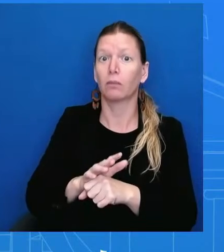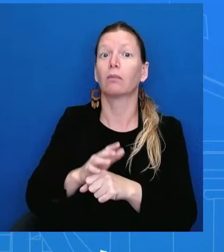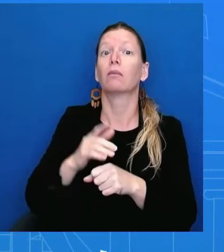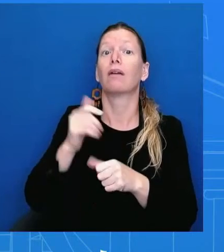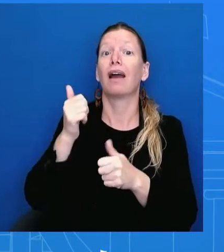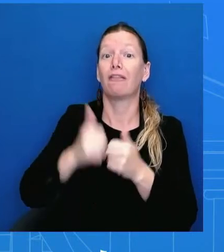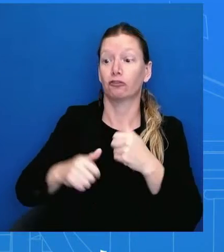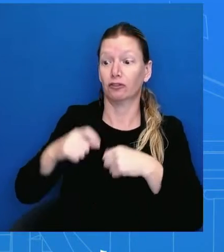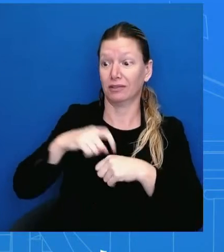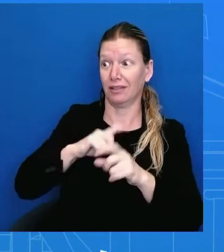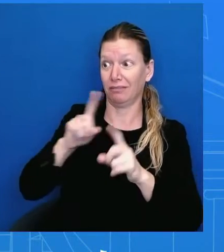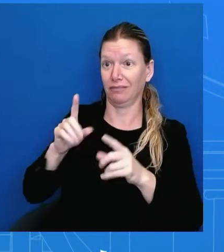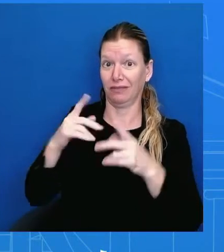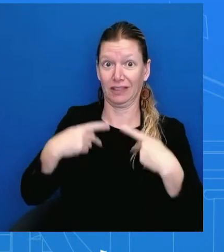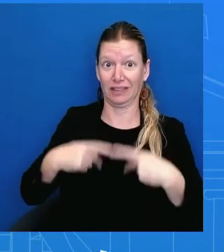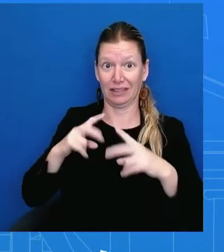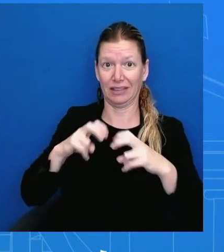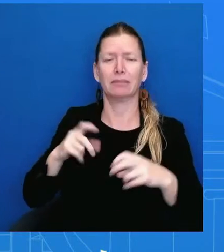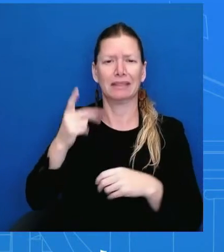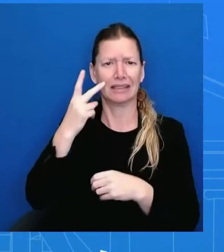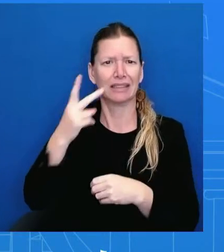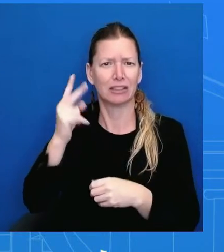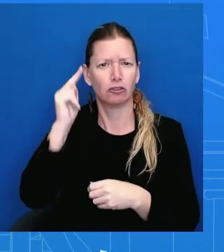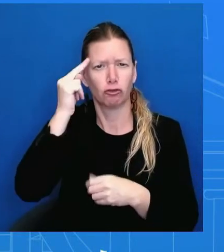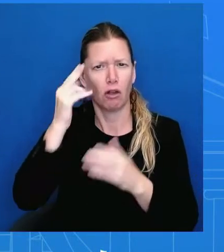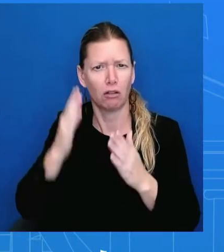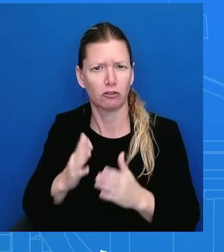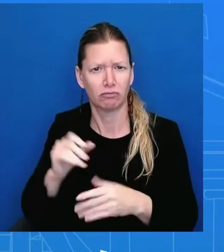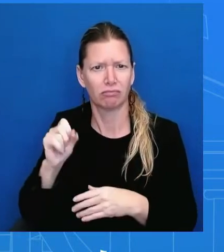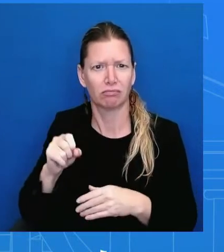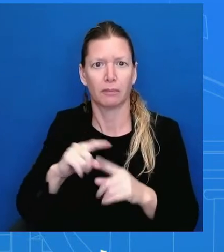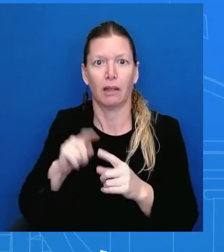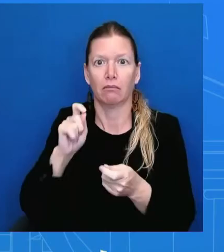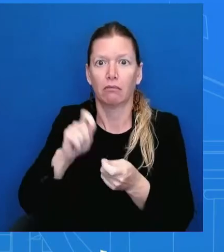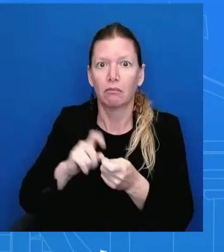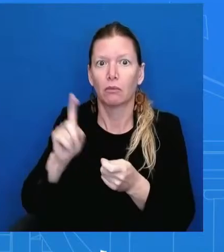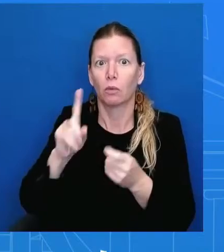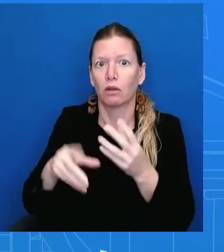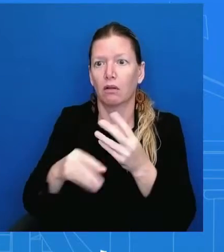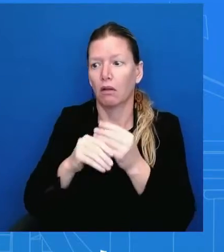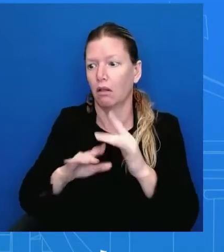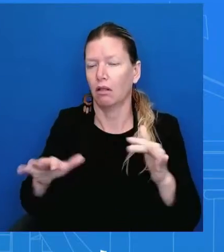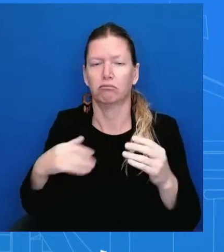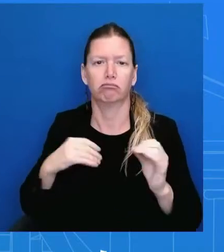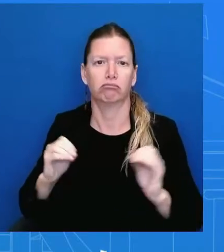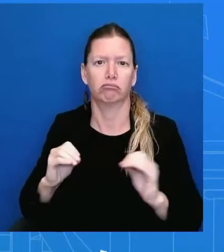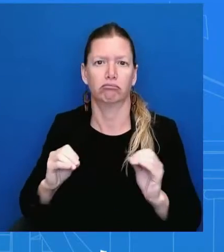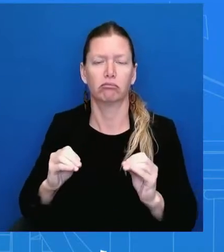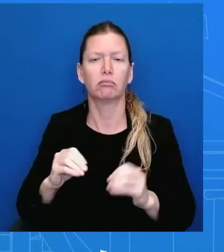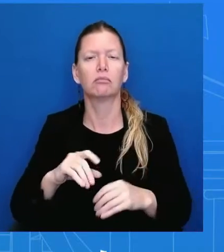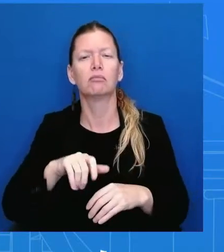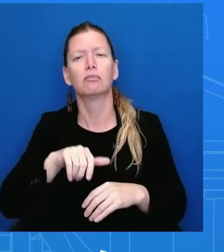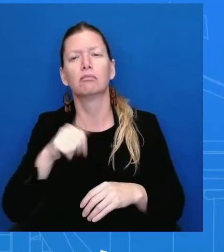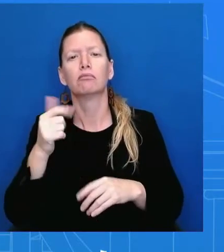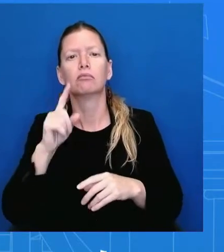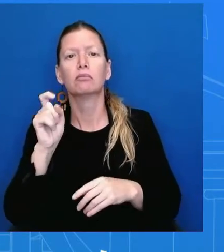(Cross-talk.) Ms. Jean-Pierre: Go ahead -- The Press: Why would -- why would a -- Ms. Jean-Pierre: I know. Go ahead, April The Press: Karine, as you're talking -- as everyone is talking about -- Ms. Jean-Pierre: Yeah.